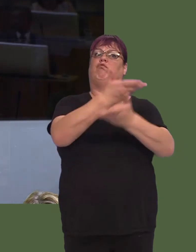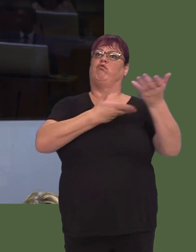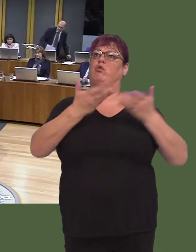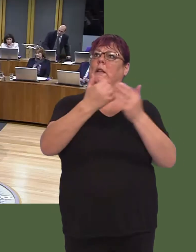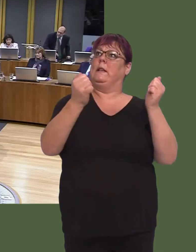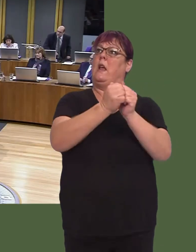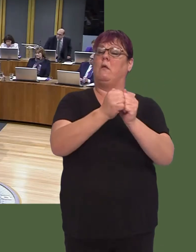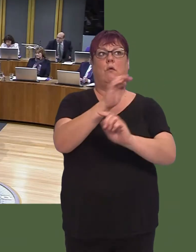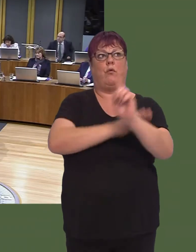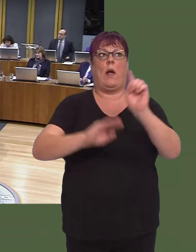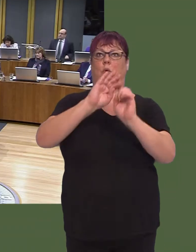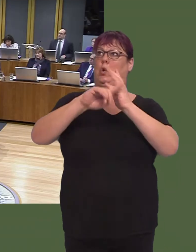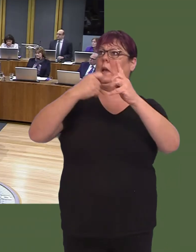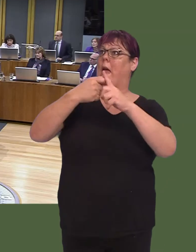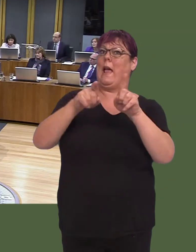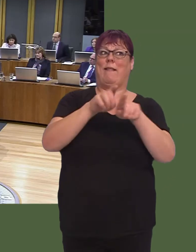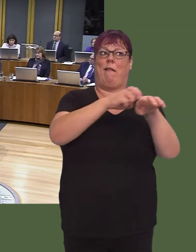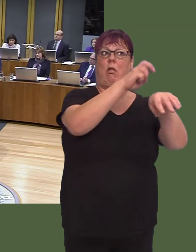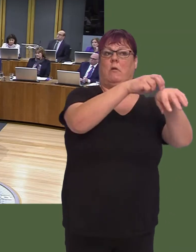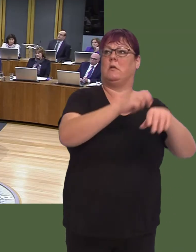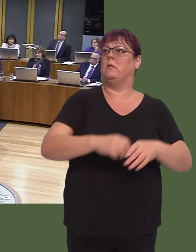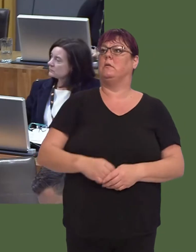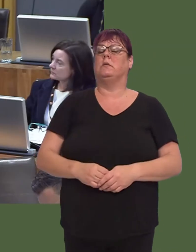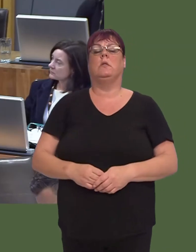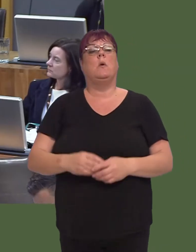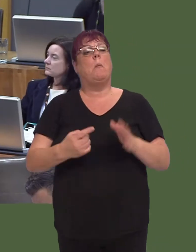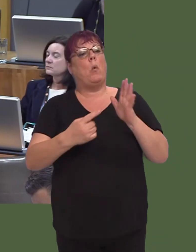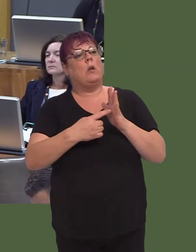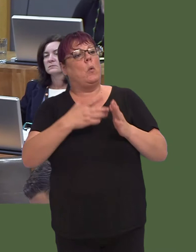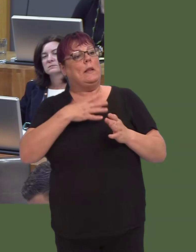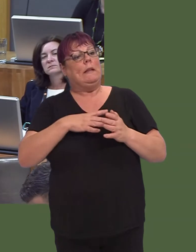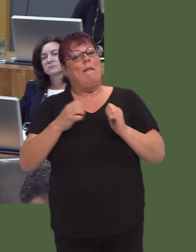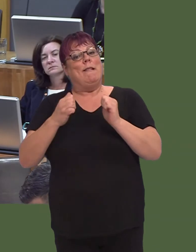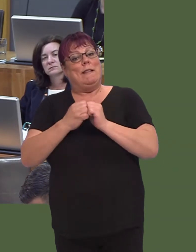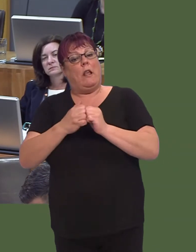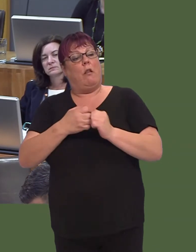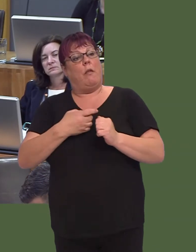Carwyn Jones AM: Well, I think the answer is to have a deal that works for both sides.